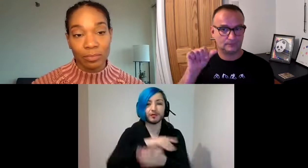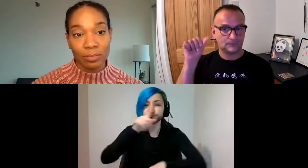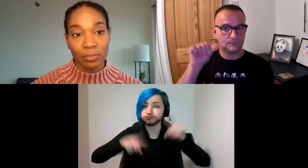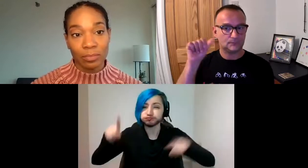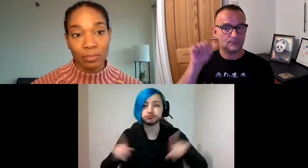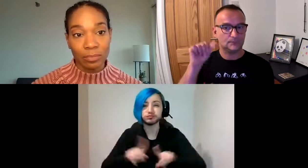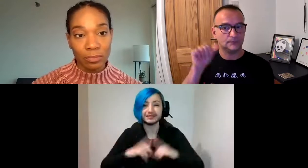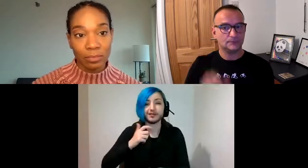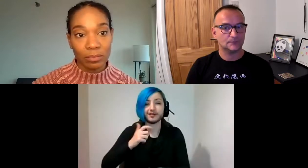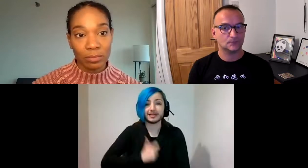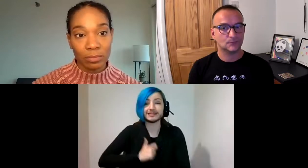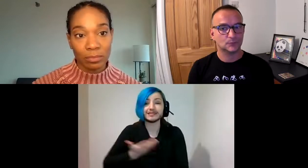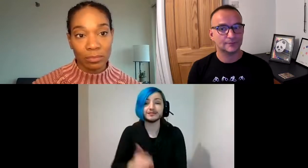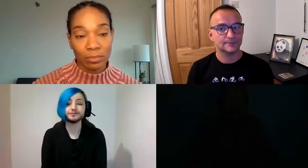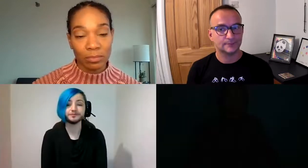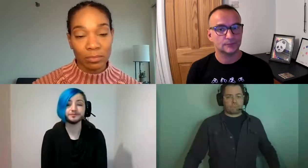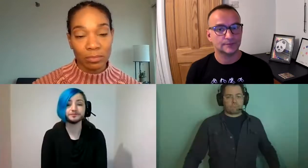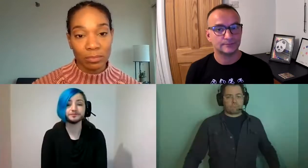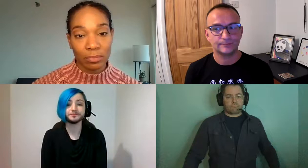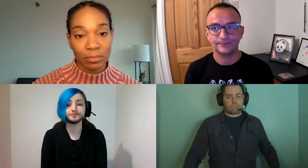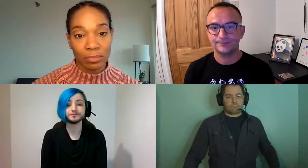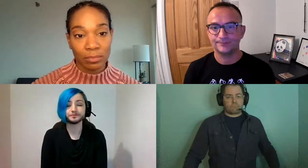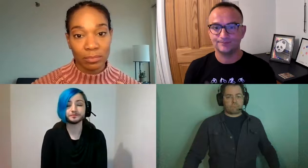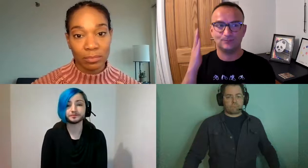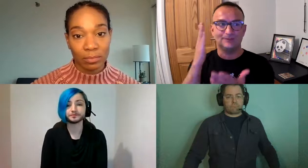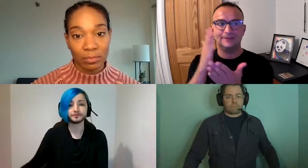So we do have some work happening with, in Deaf Rainbow